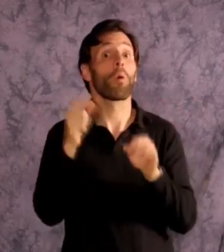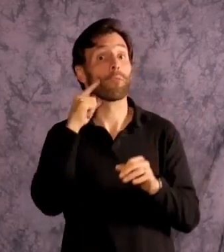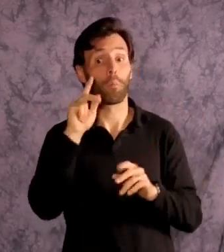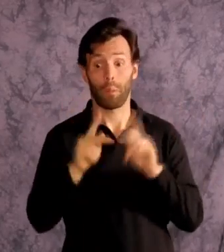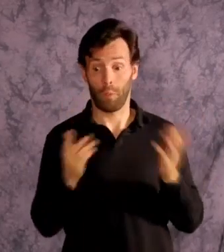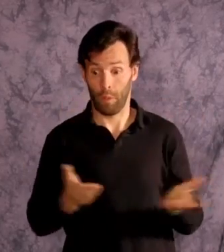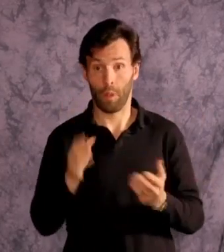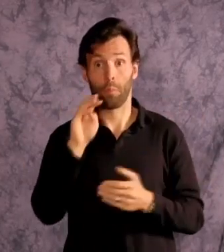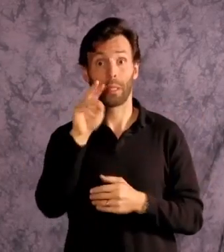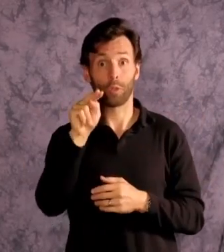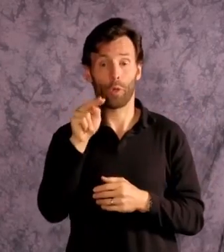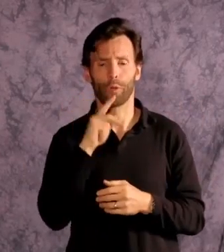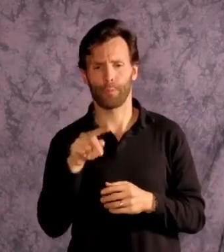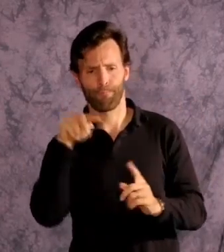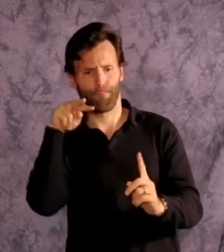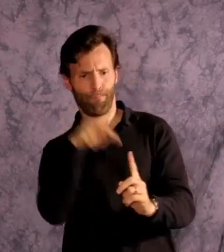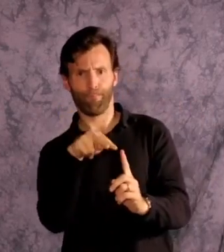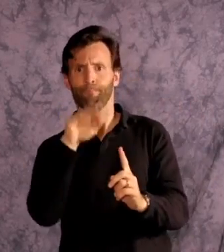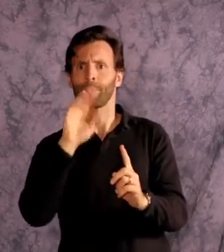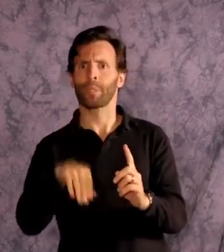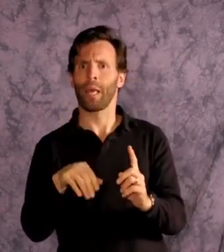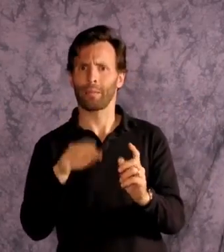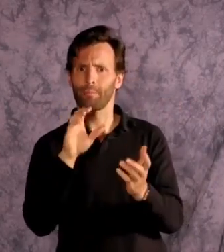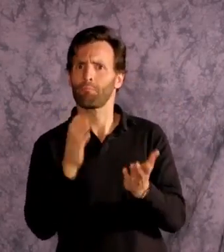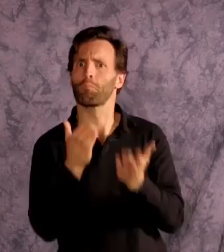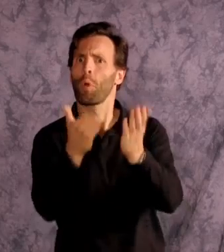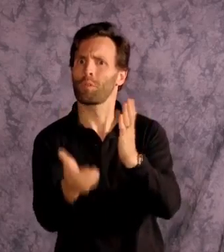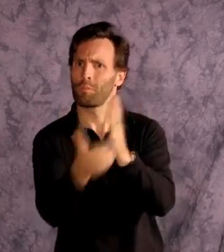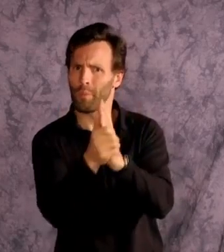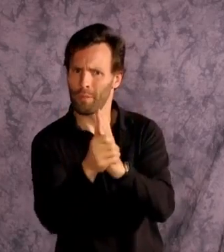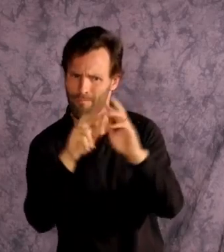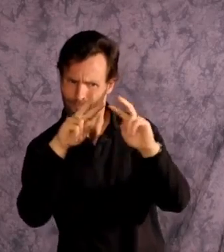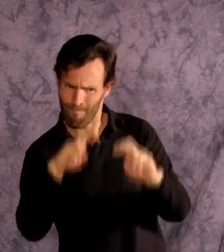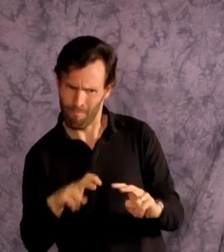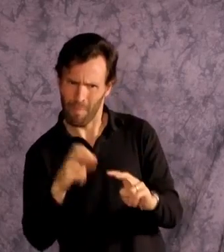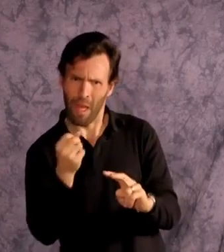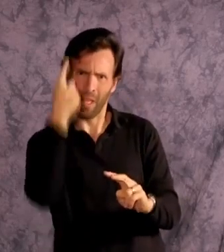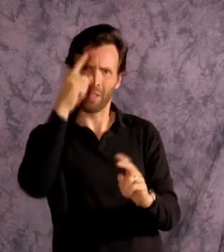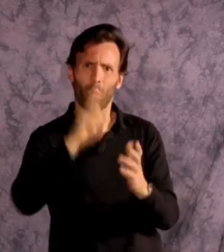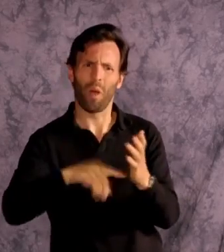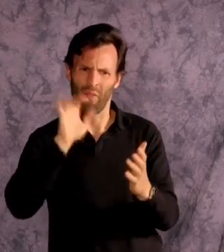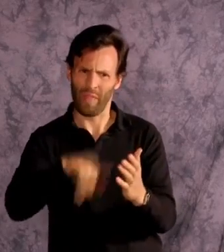all could face new burdens that keep them from voting.